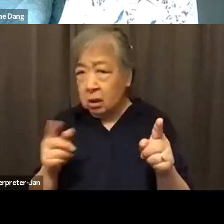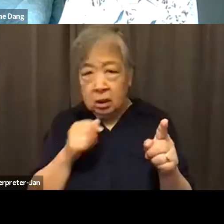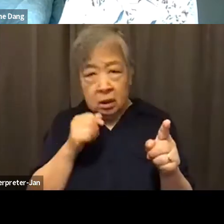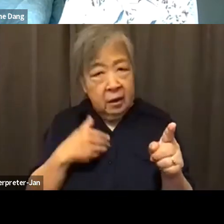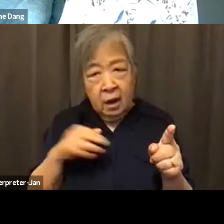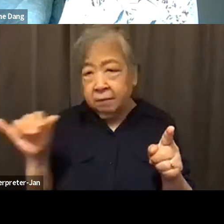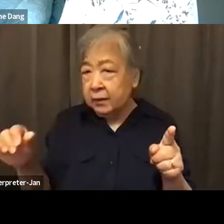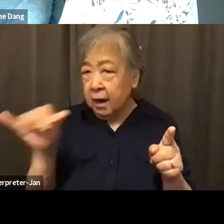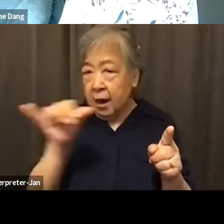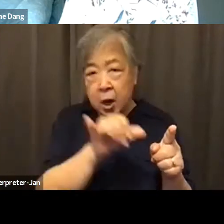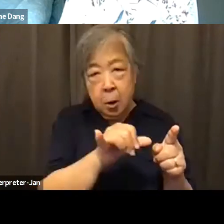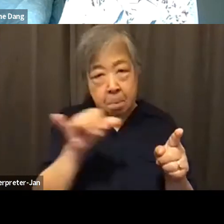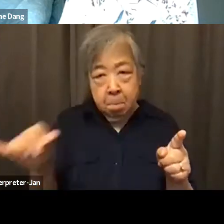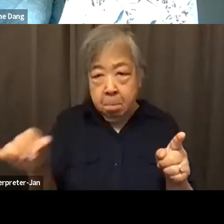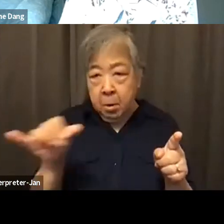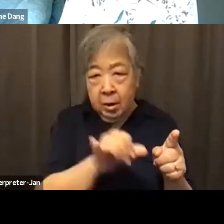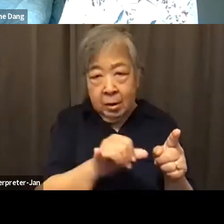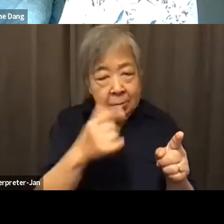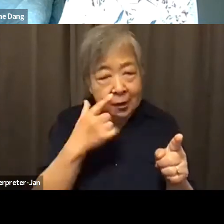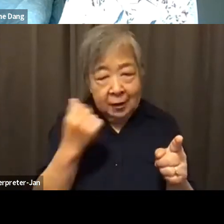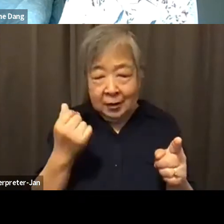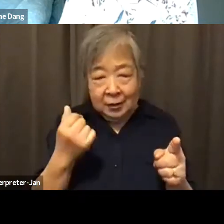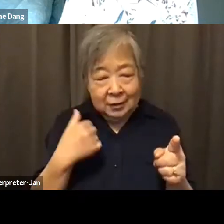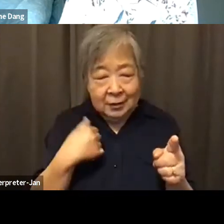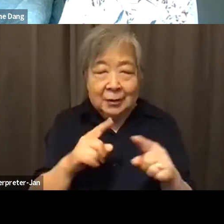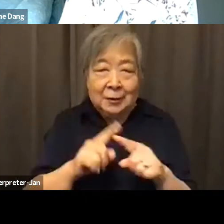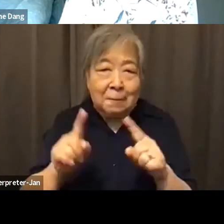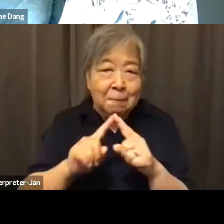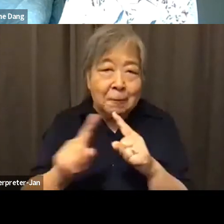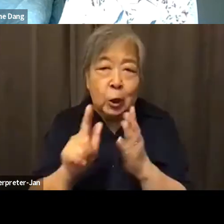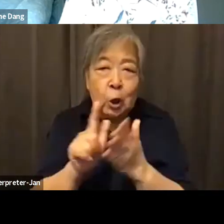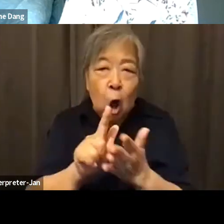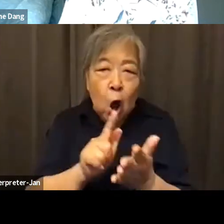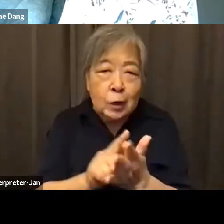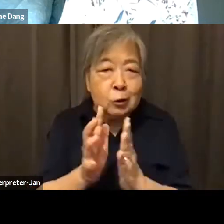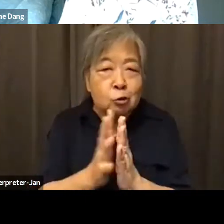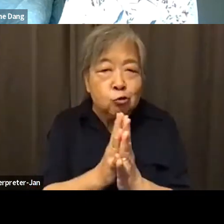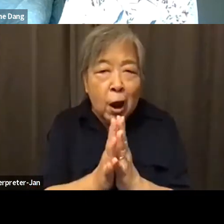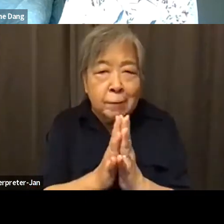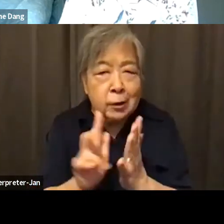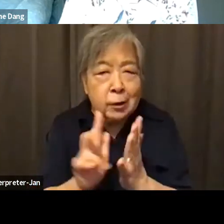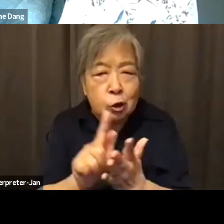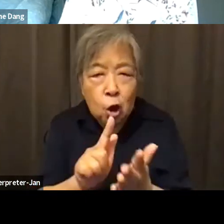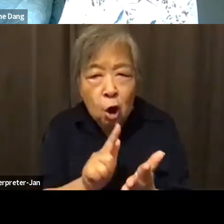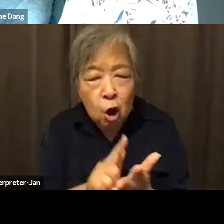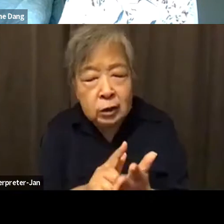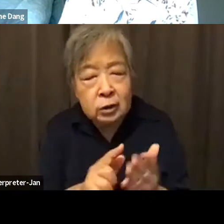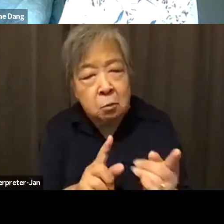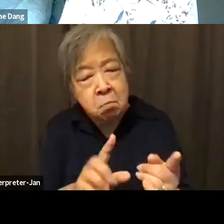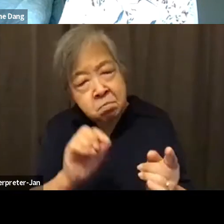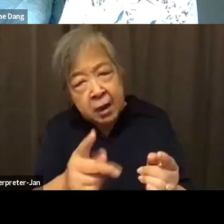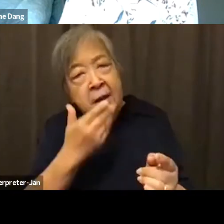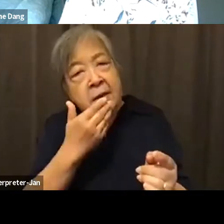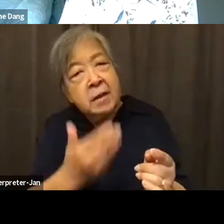host environment whether it's because of different traffic laws or whatever it might be. So okay, thanks for sharing that.